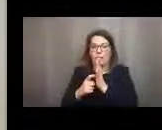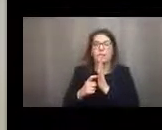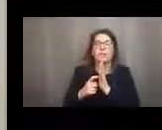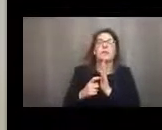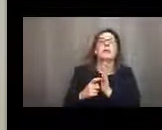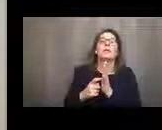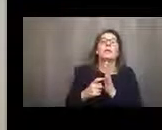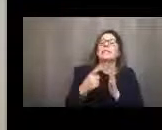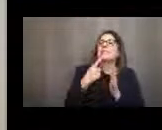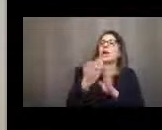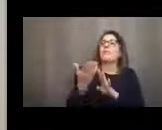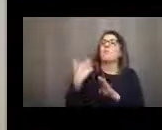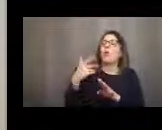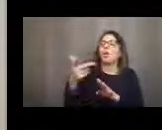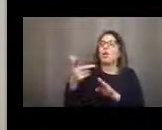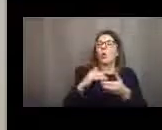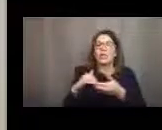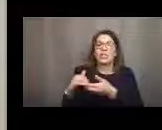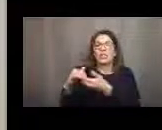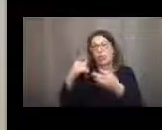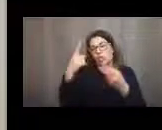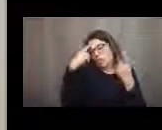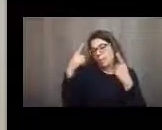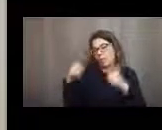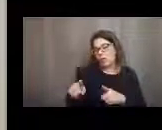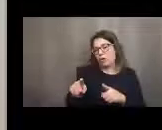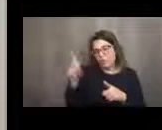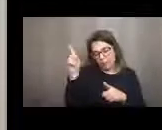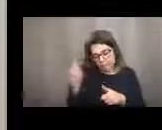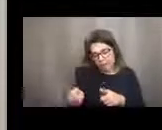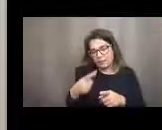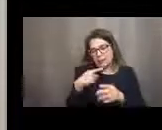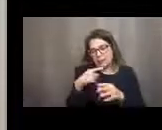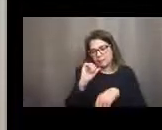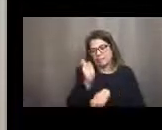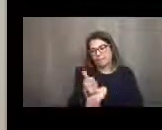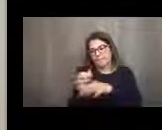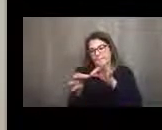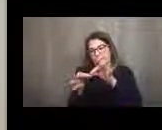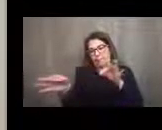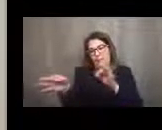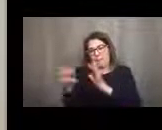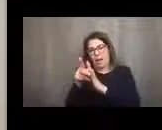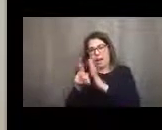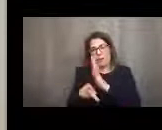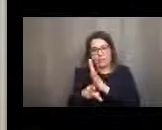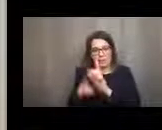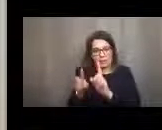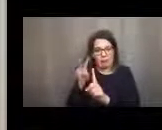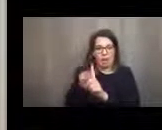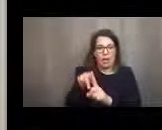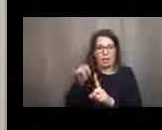your consortium agreement will need to establish whose policy applies to the Subrecipient Investigator.